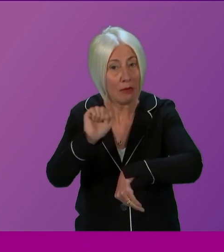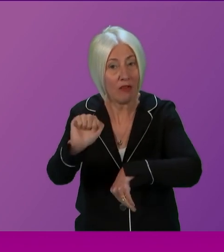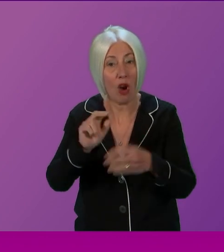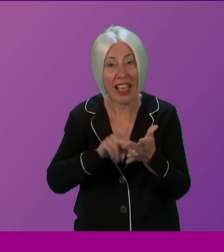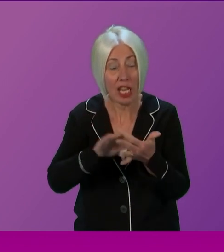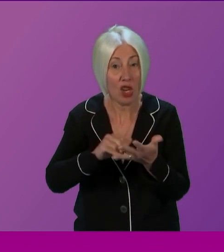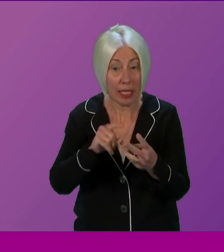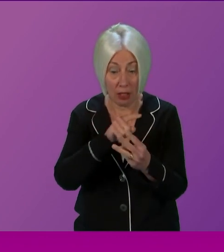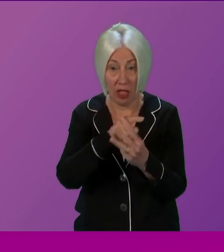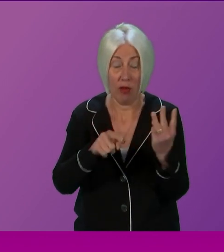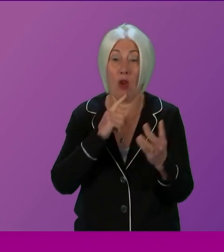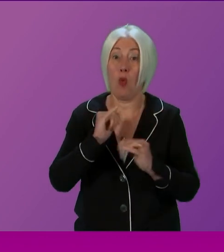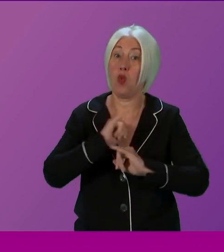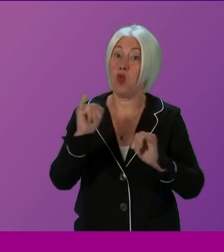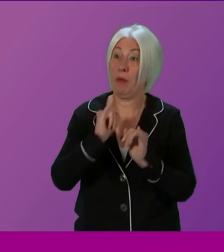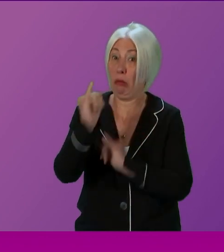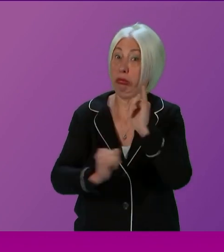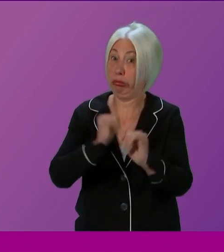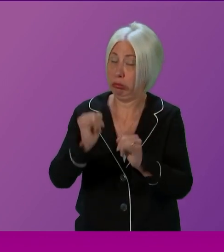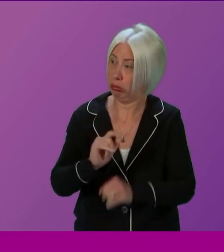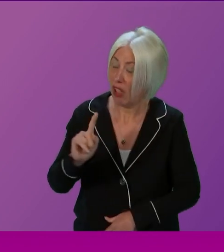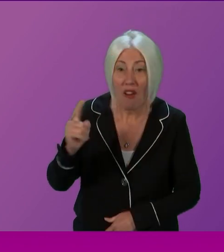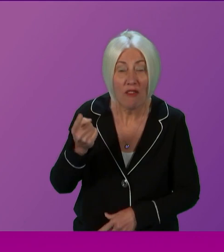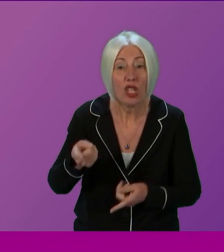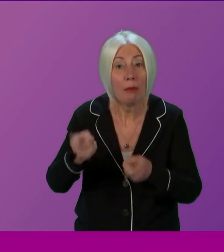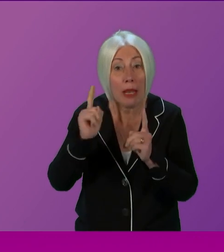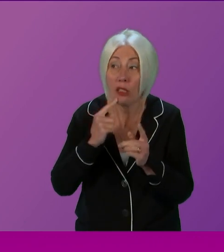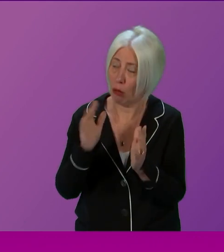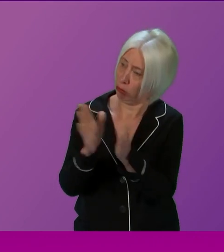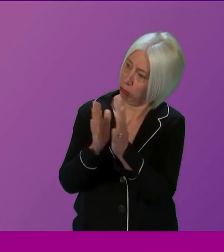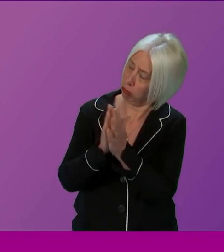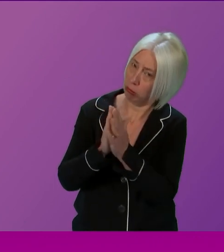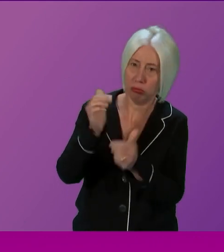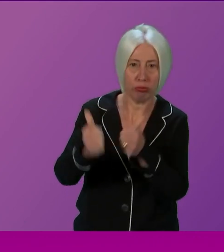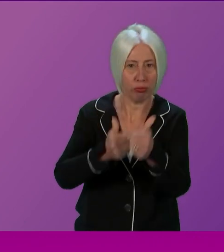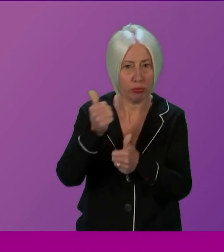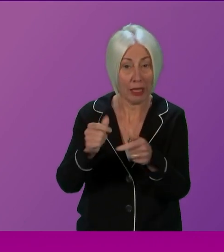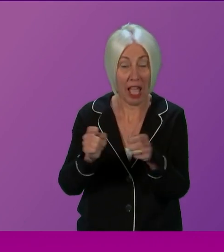NHS. Does the First Minister applaud, as we do on this side of the chamber,